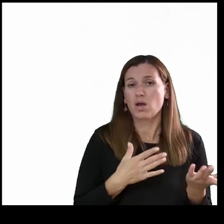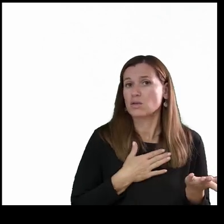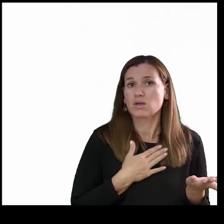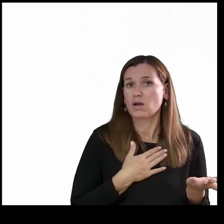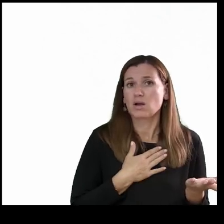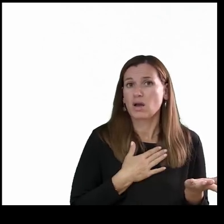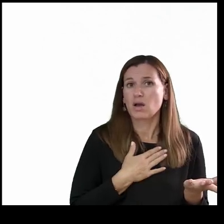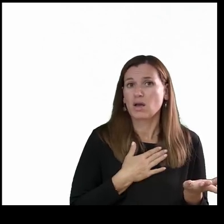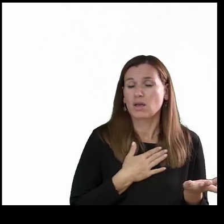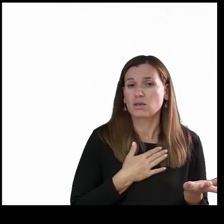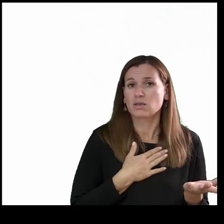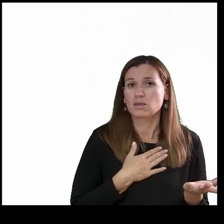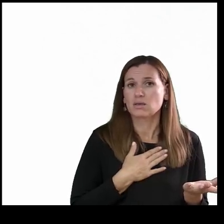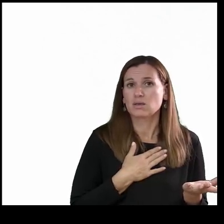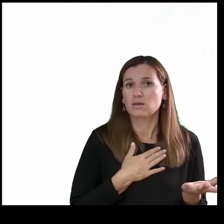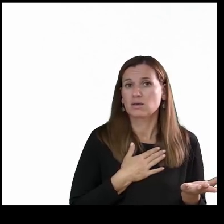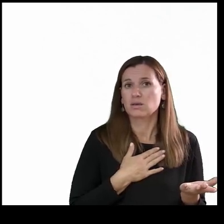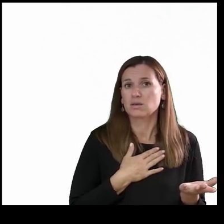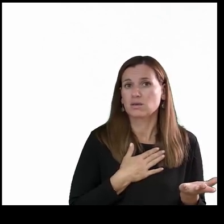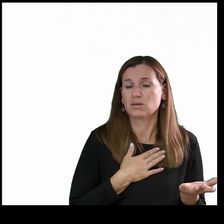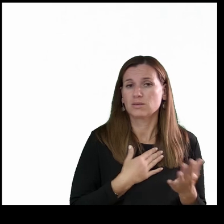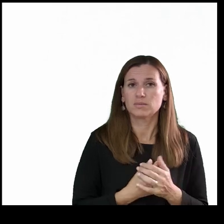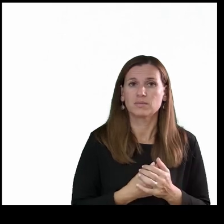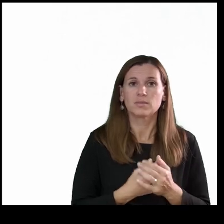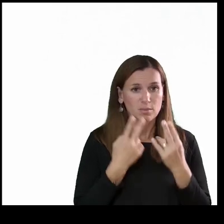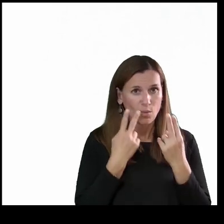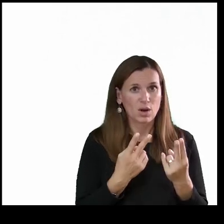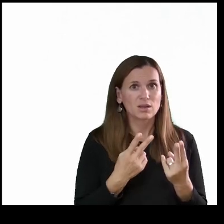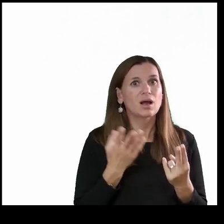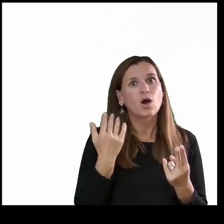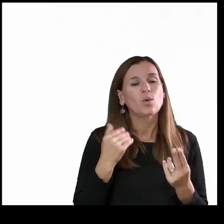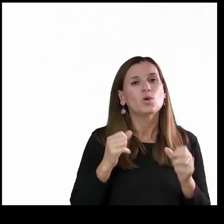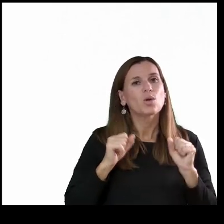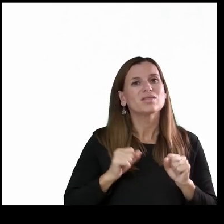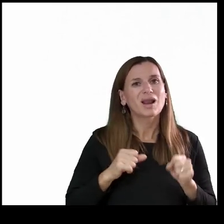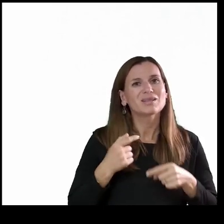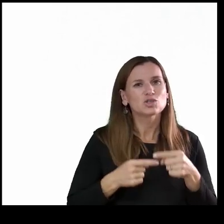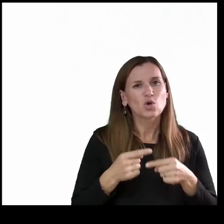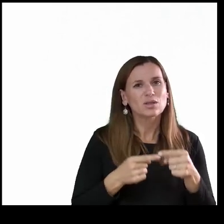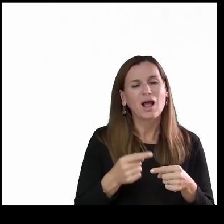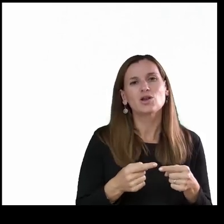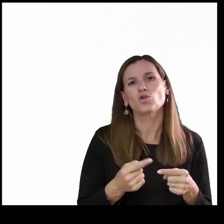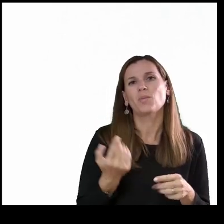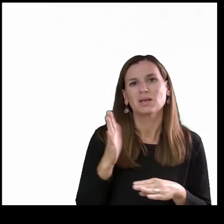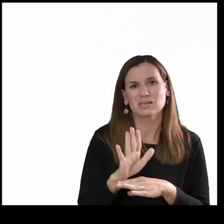Look how it was the traditional style of, of presenting knowledge. For instance,